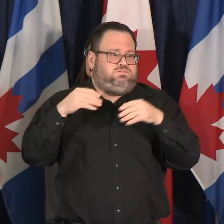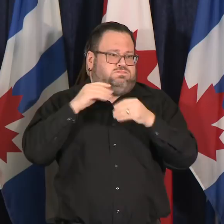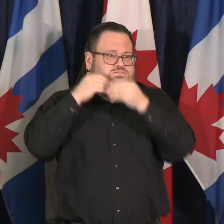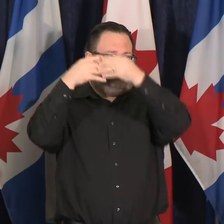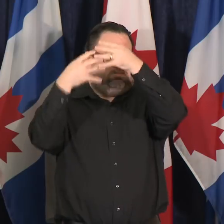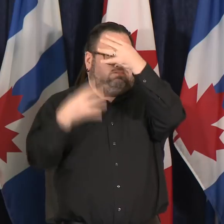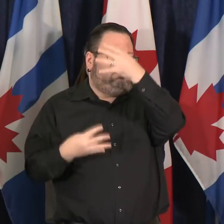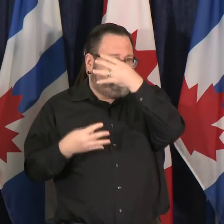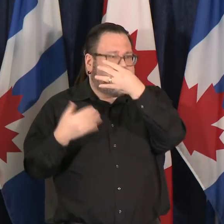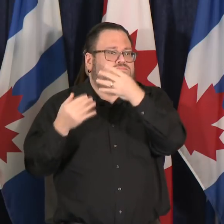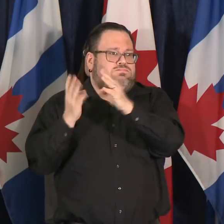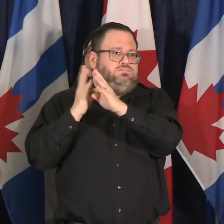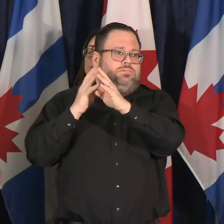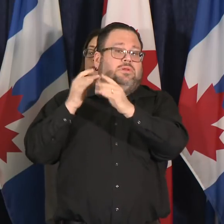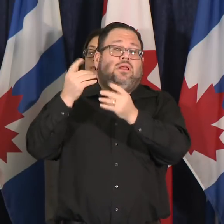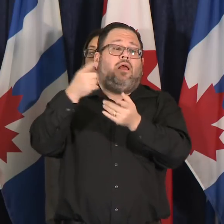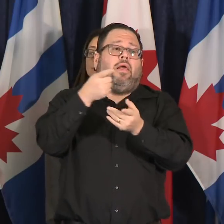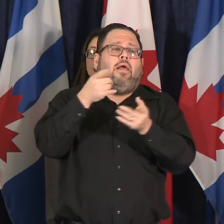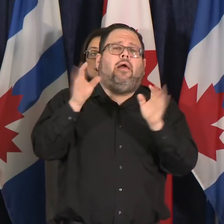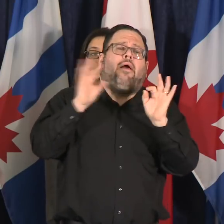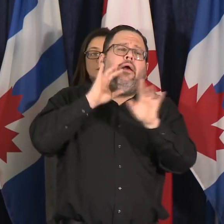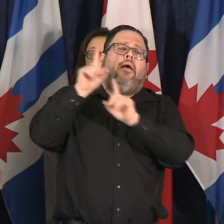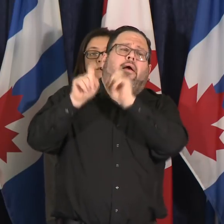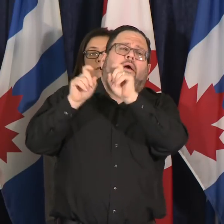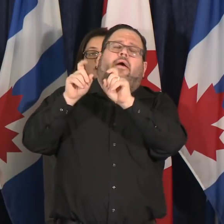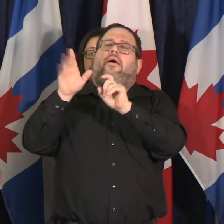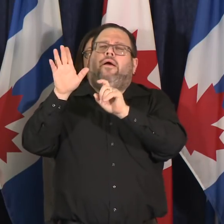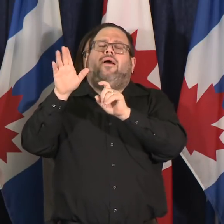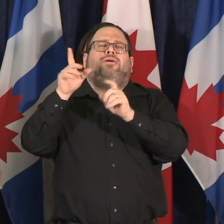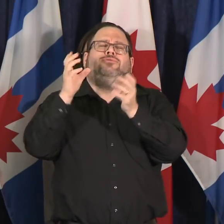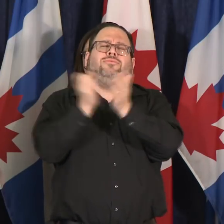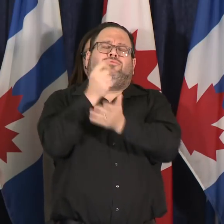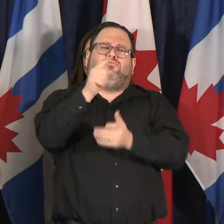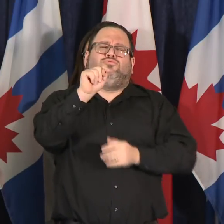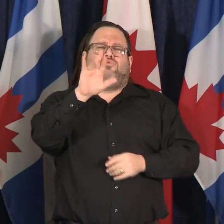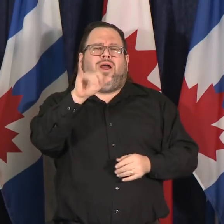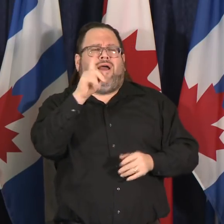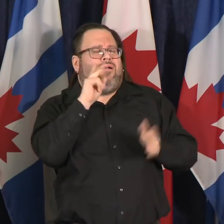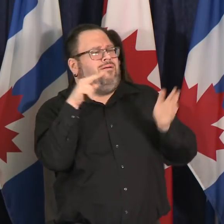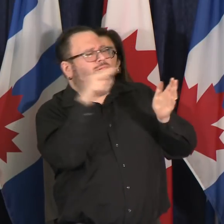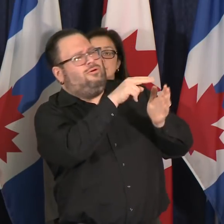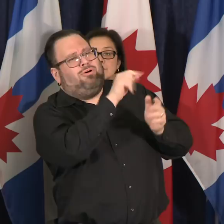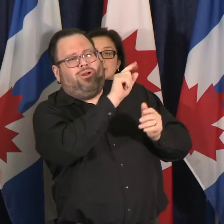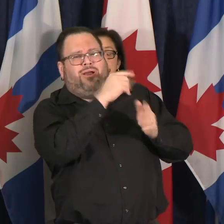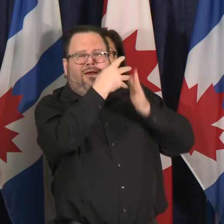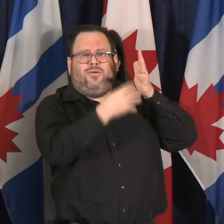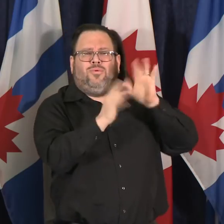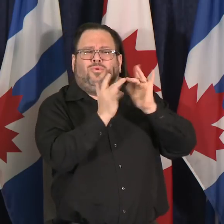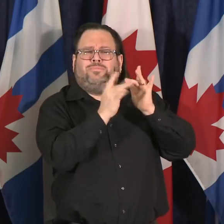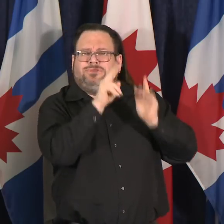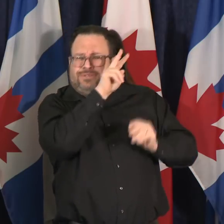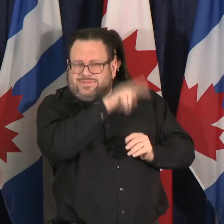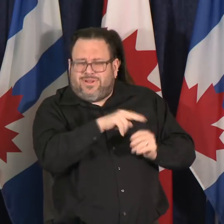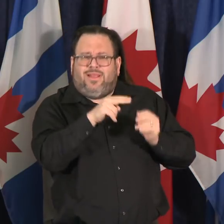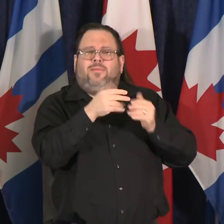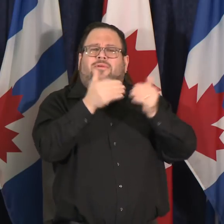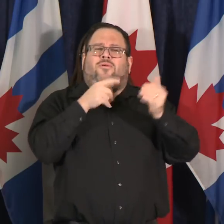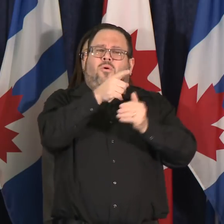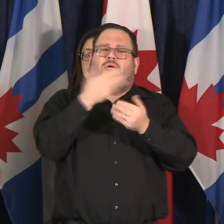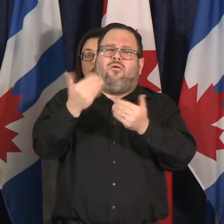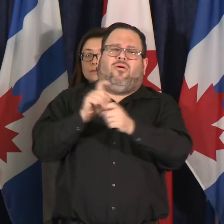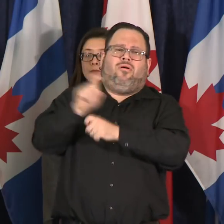can quickly be addressed by accessing Toronto dot CA / Co vid 19 I encourage